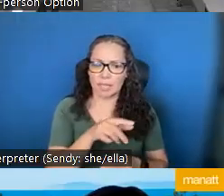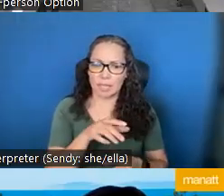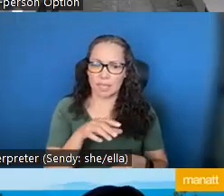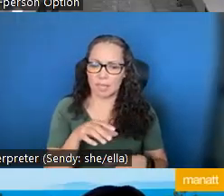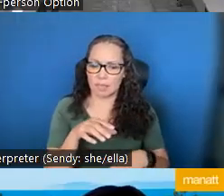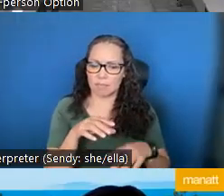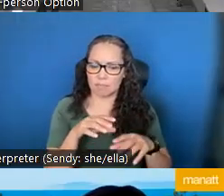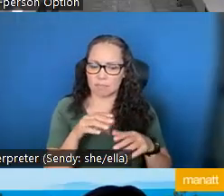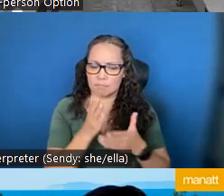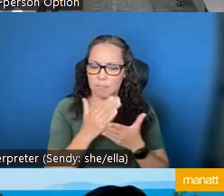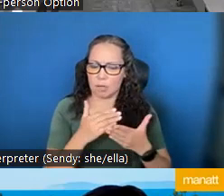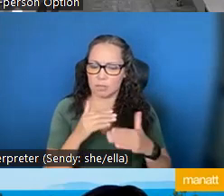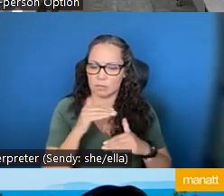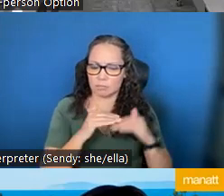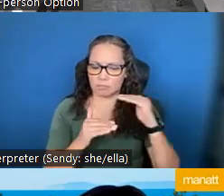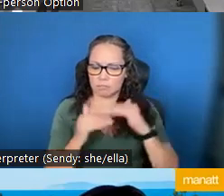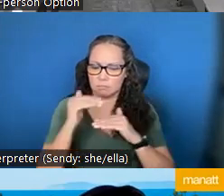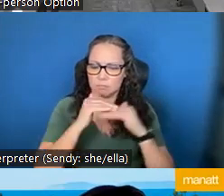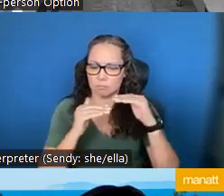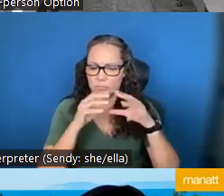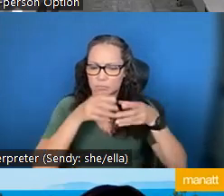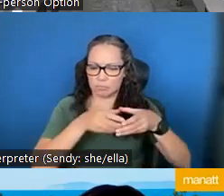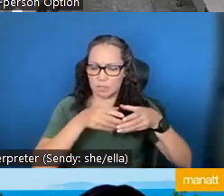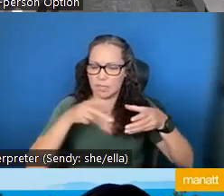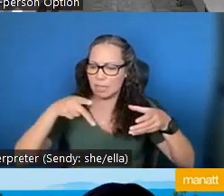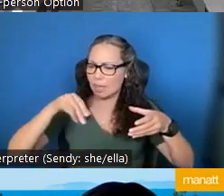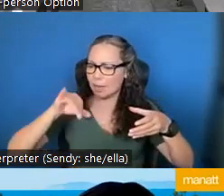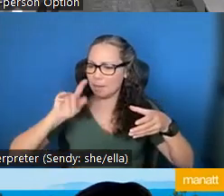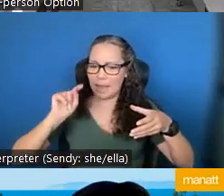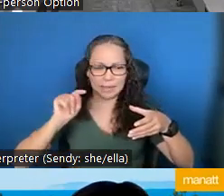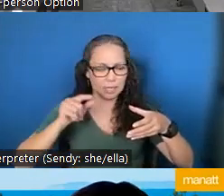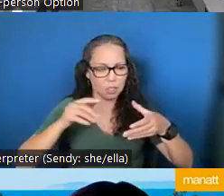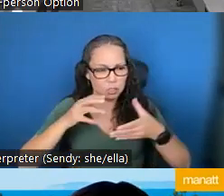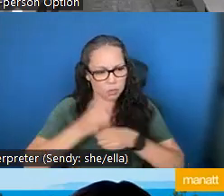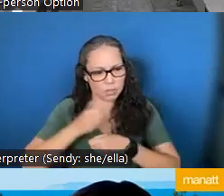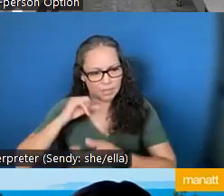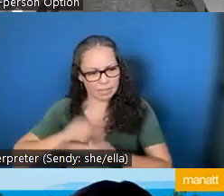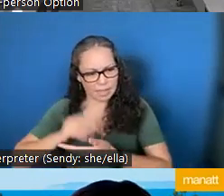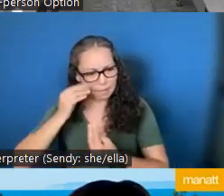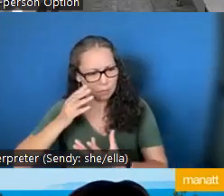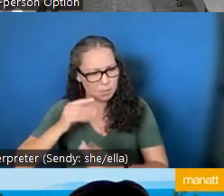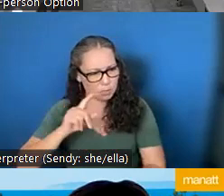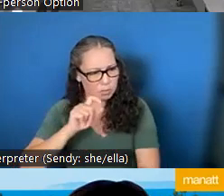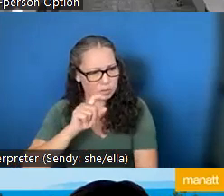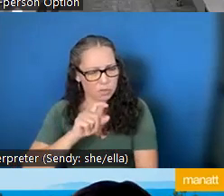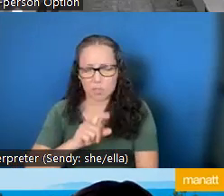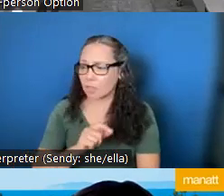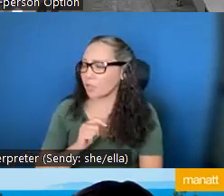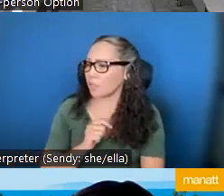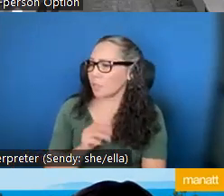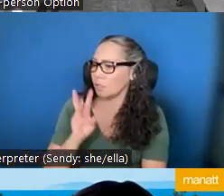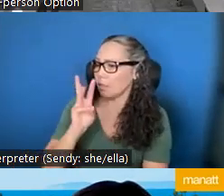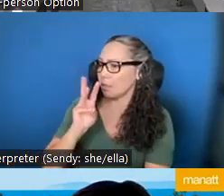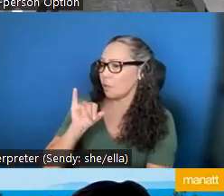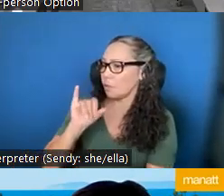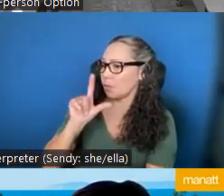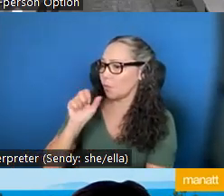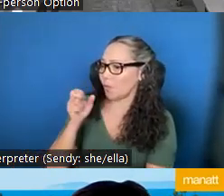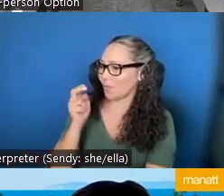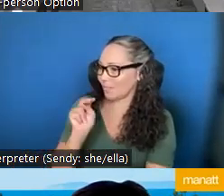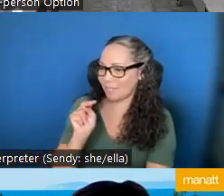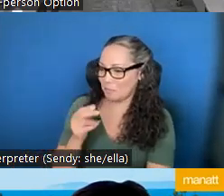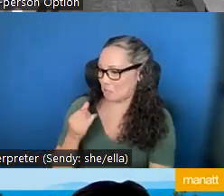information this this Wilson uh we don't have anything going on at the at the moment so I